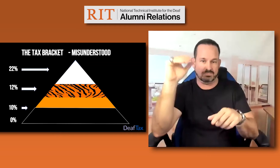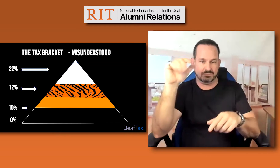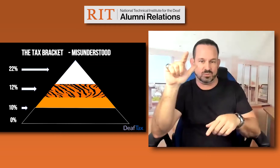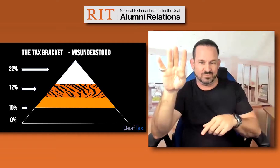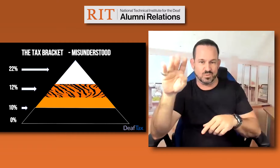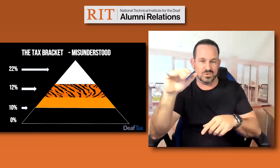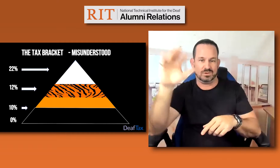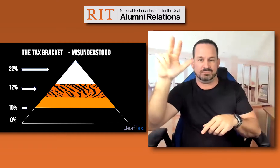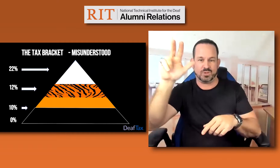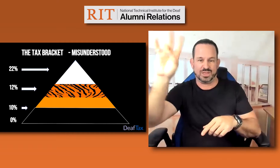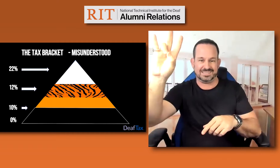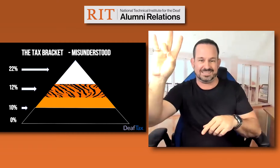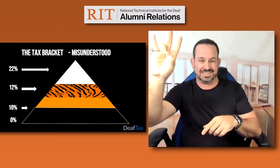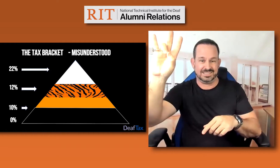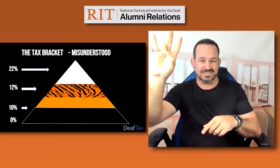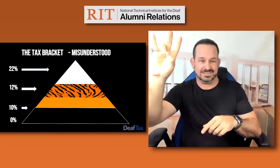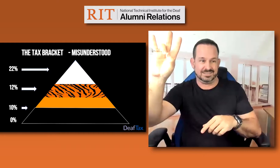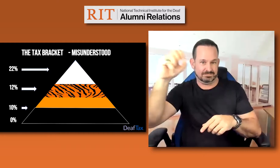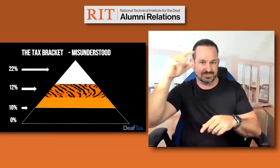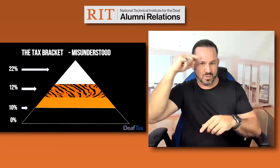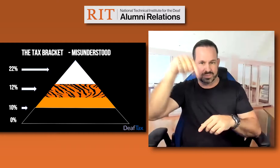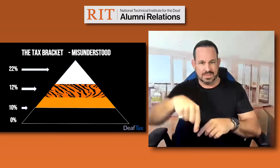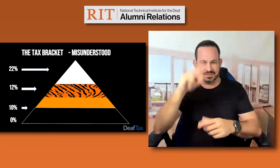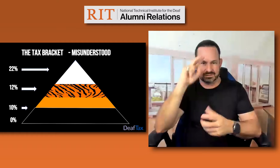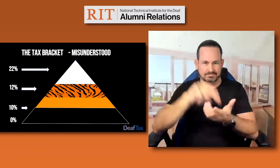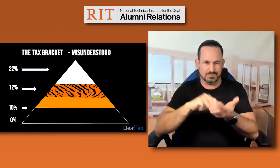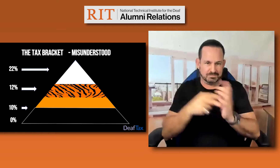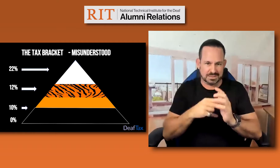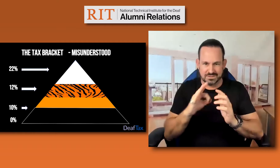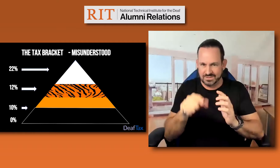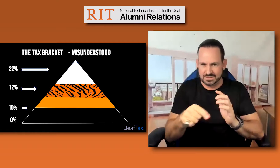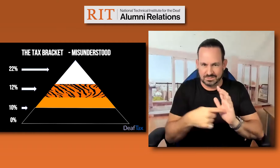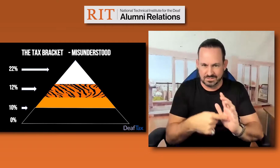You see there's 22%...